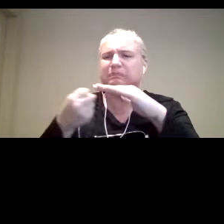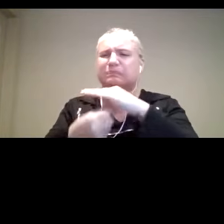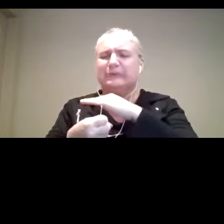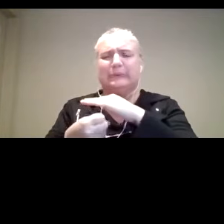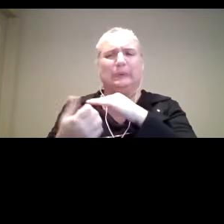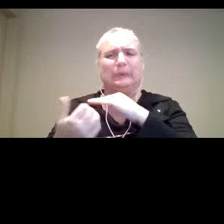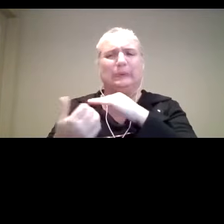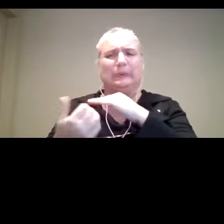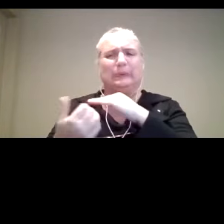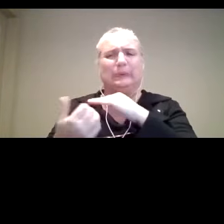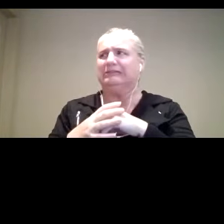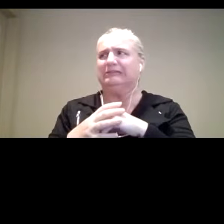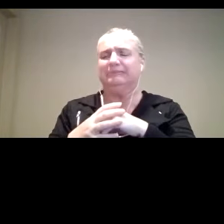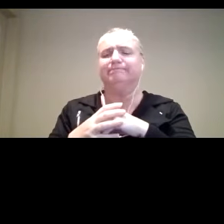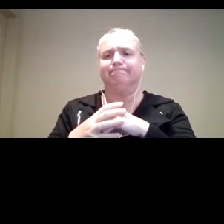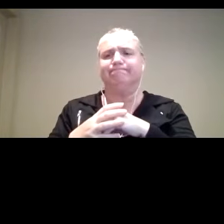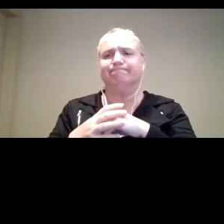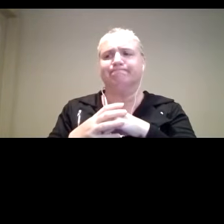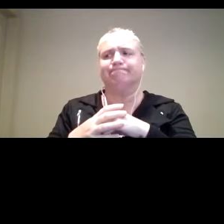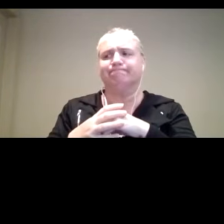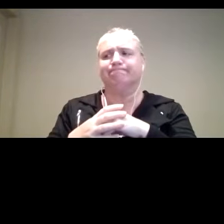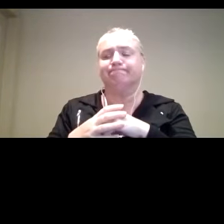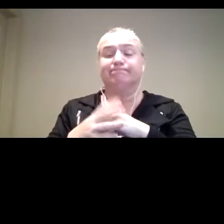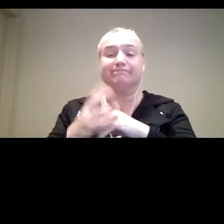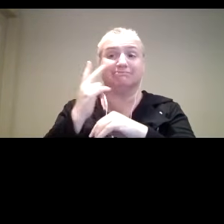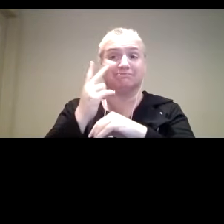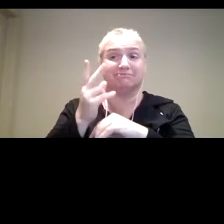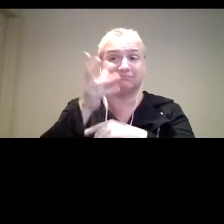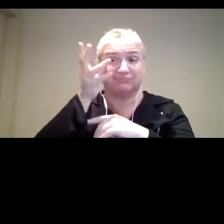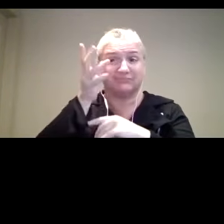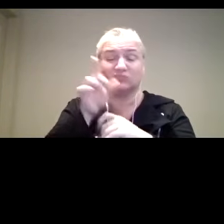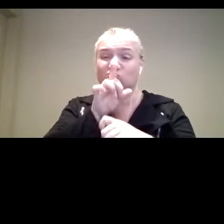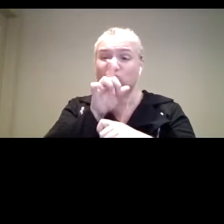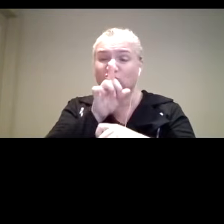I think I've seen parents definitely being part of that.